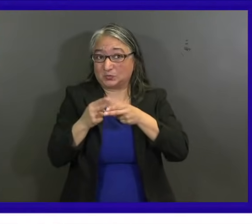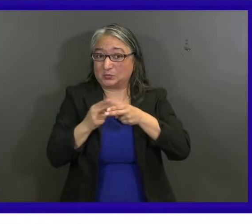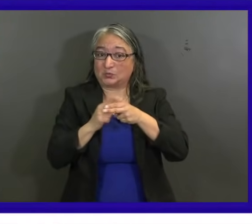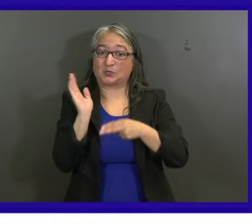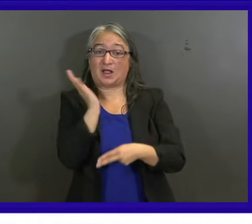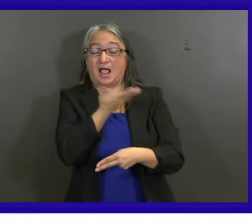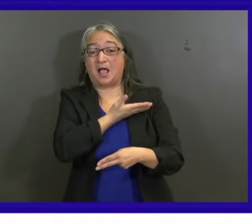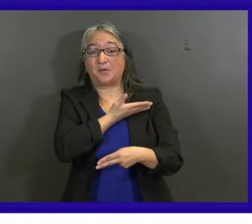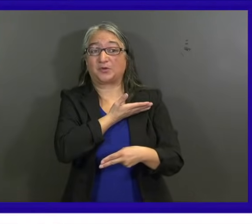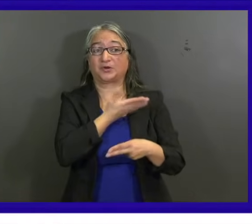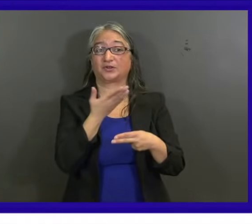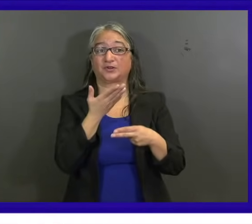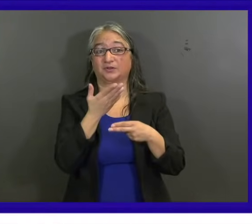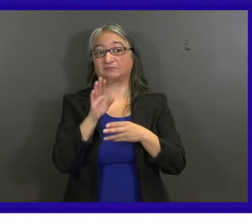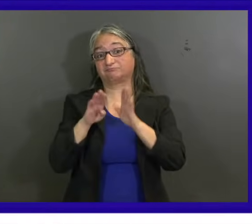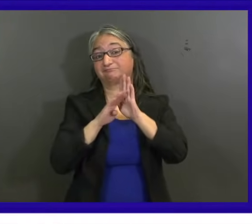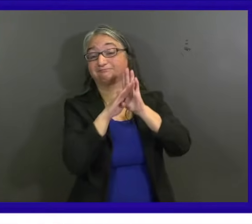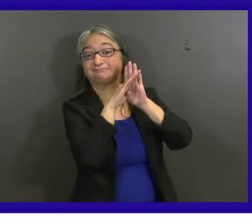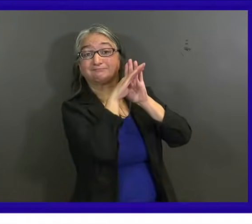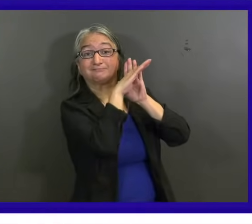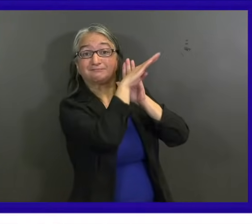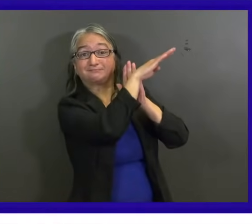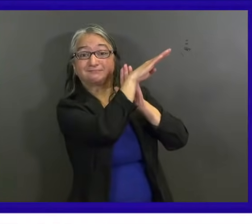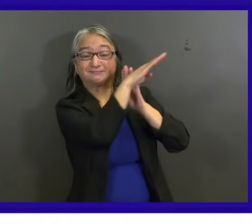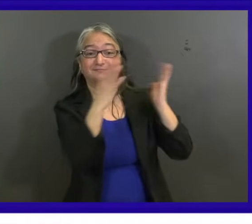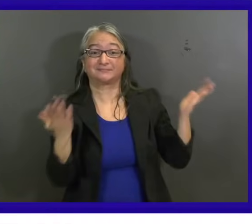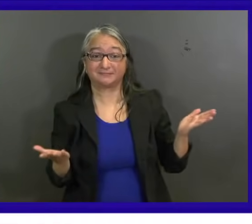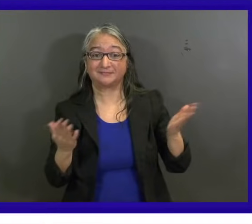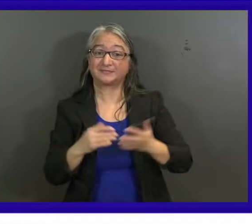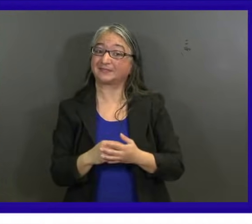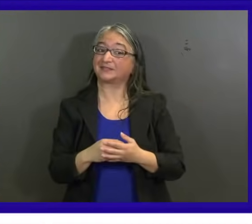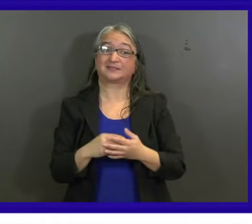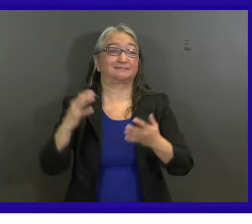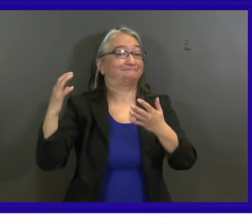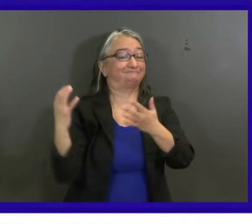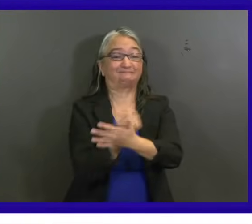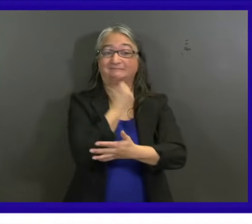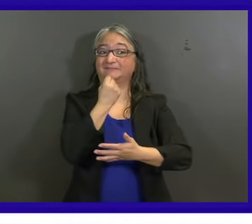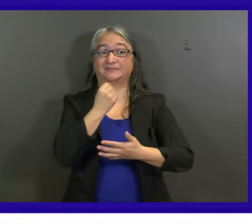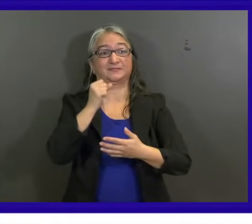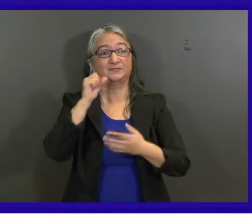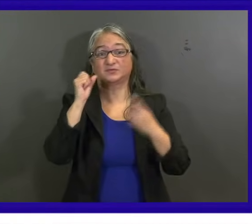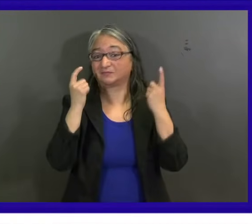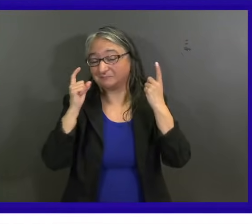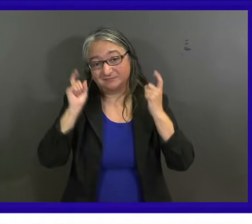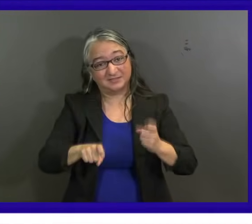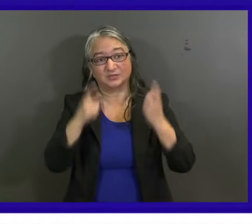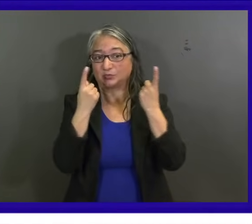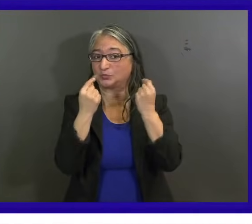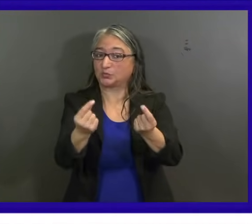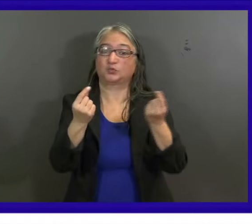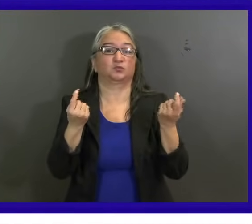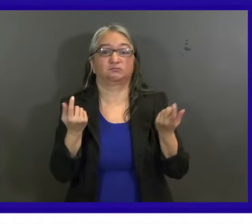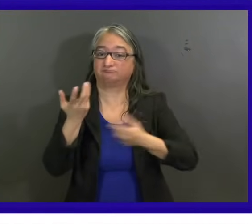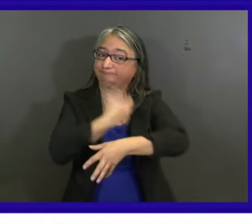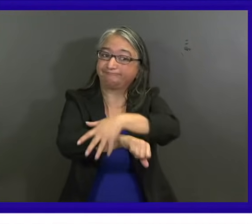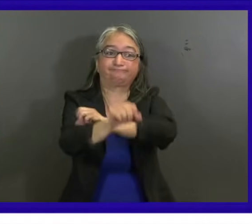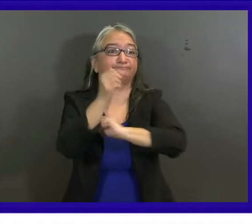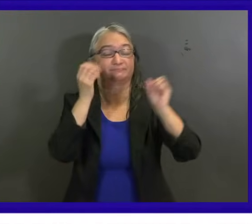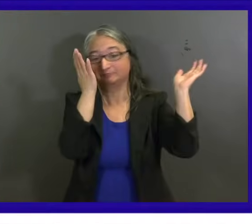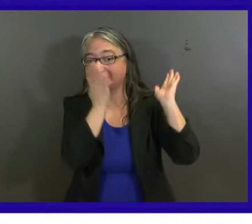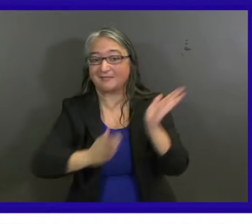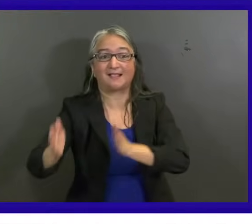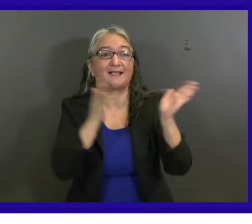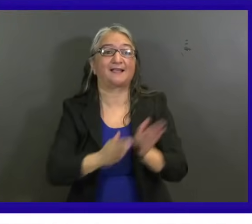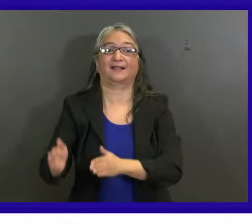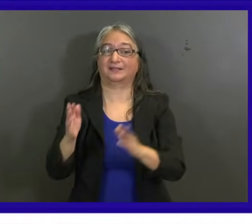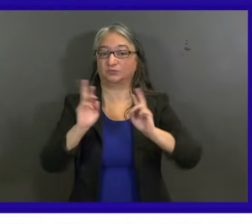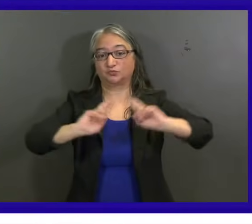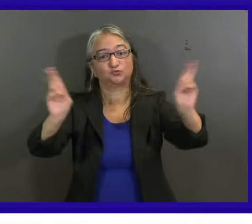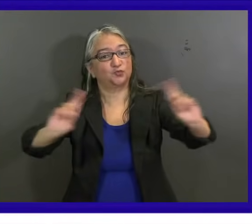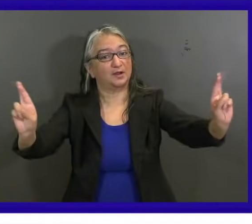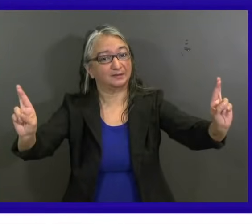near future so we need to act now to decrease the impact of this very concerning variant in manitoba